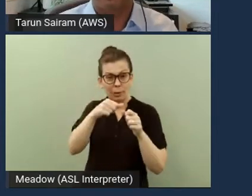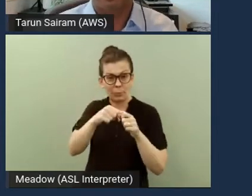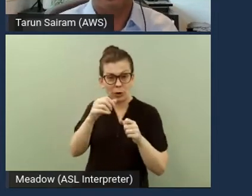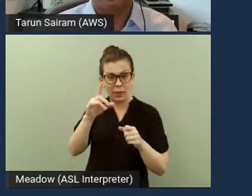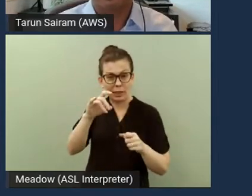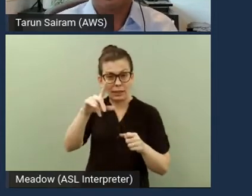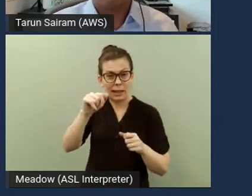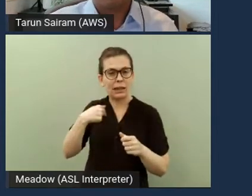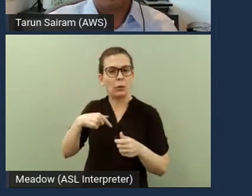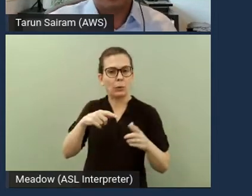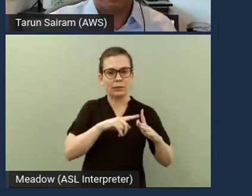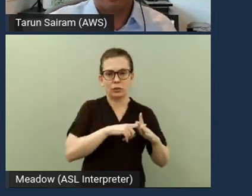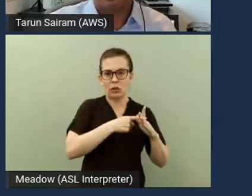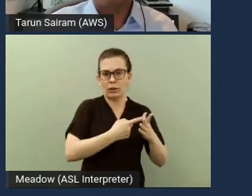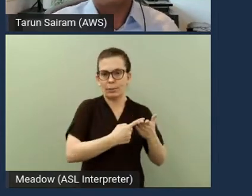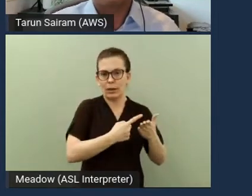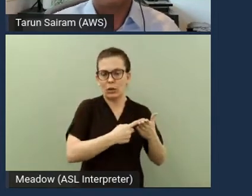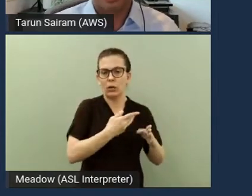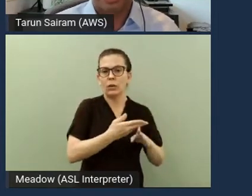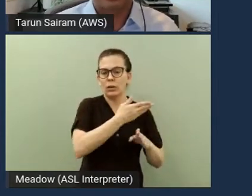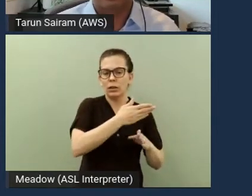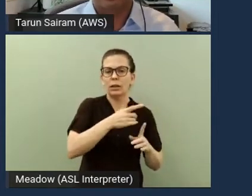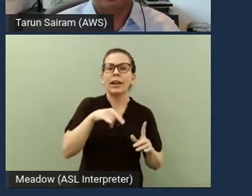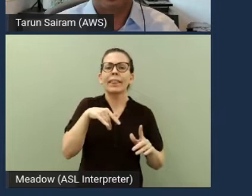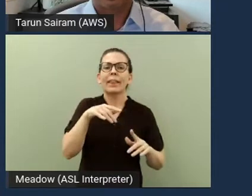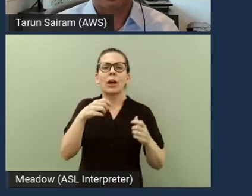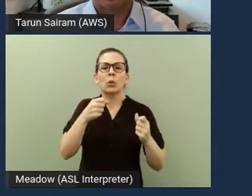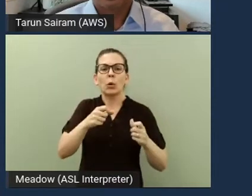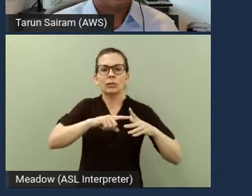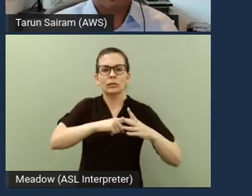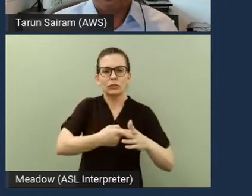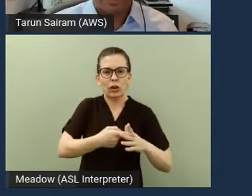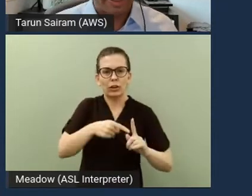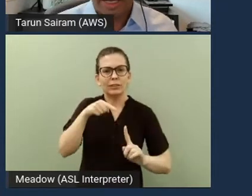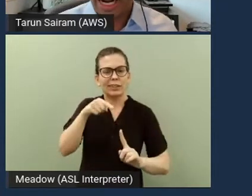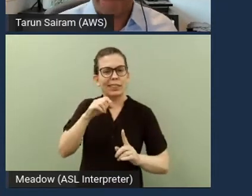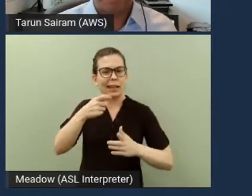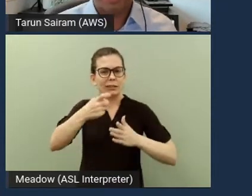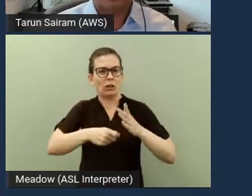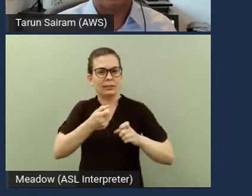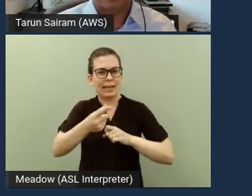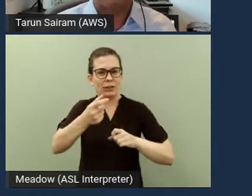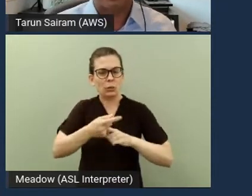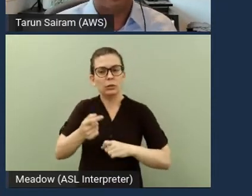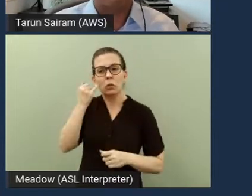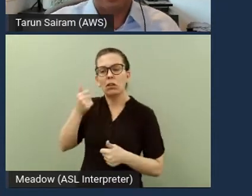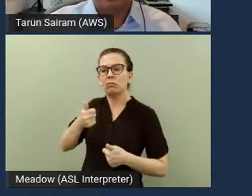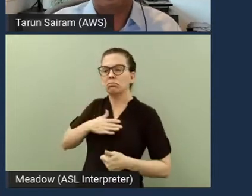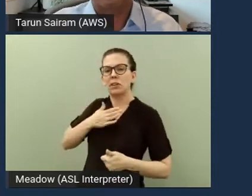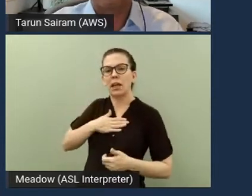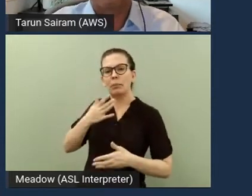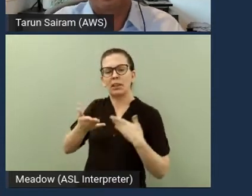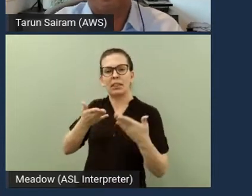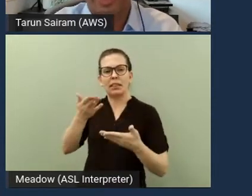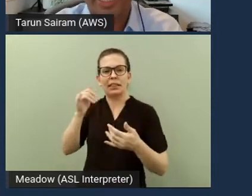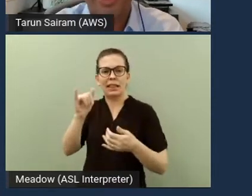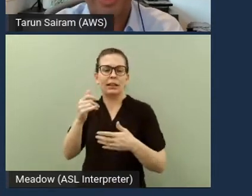about earlier between the call start penalty and your cost. So if you're happy making that trade-off, then this can save you some money.